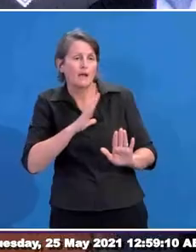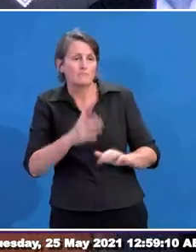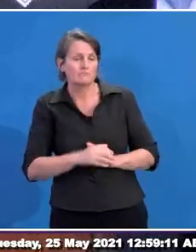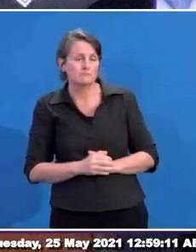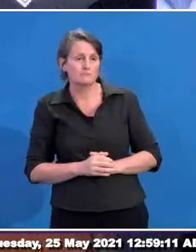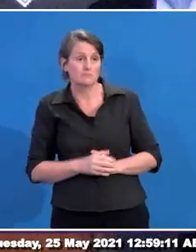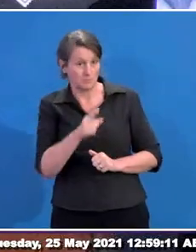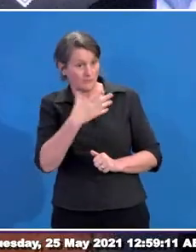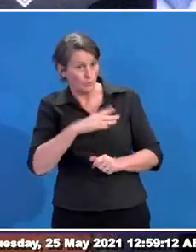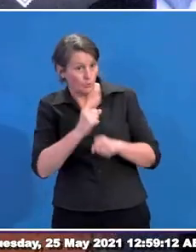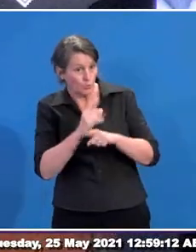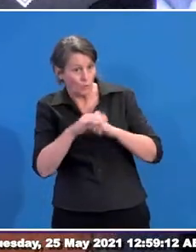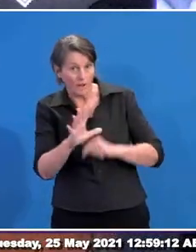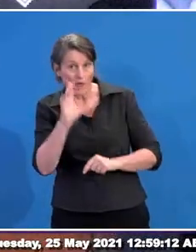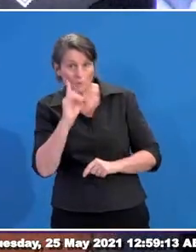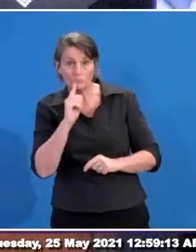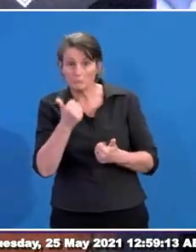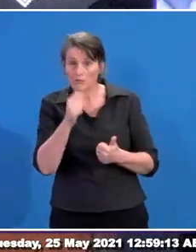If you do, take your time.